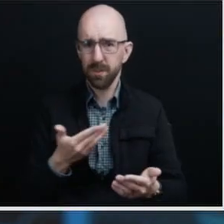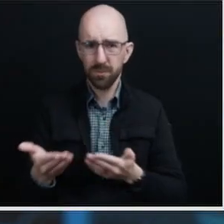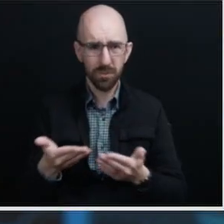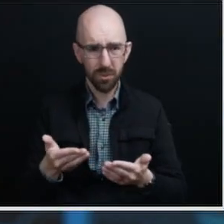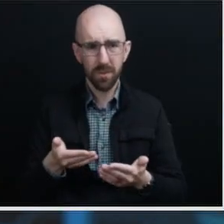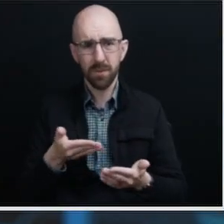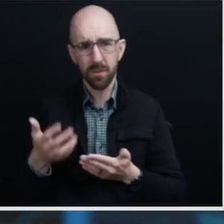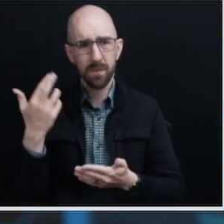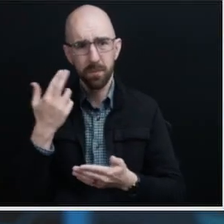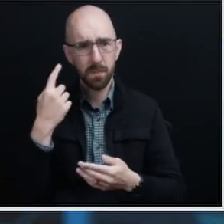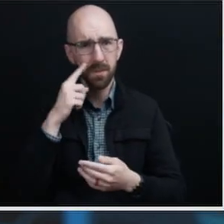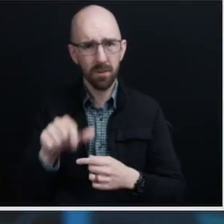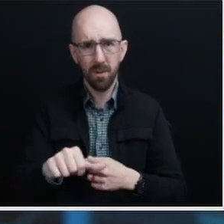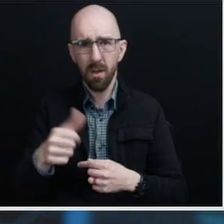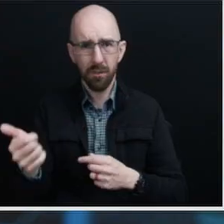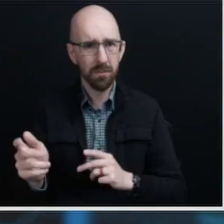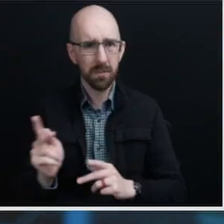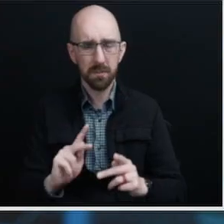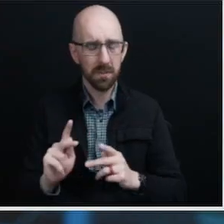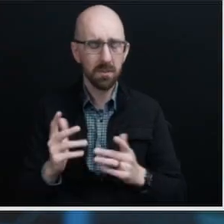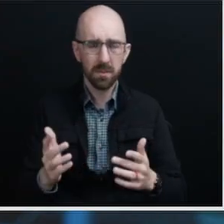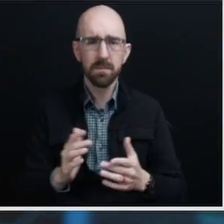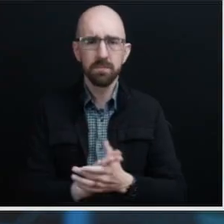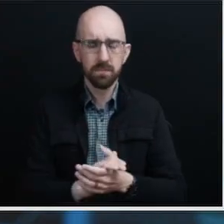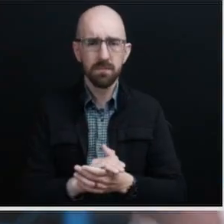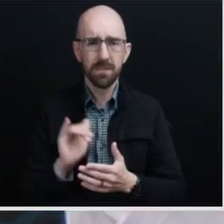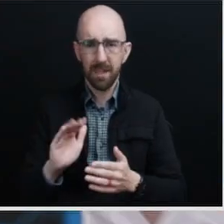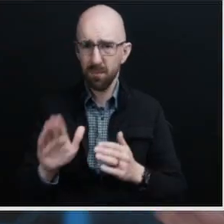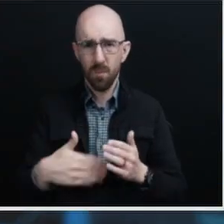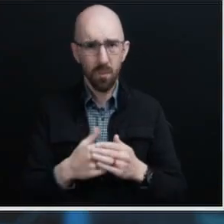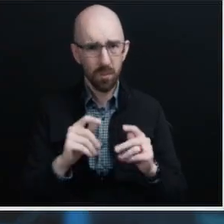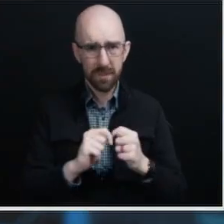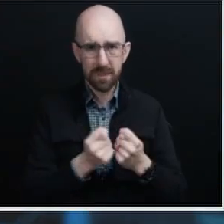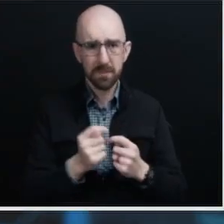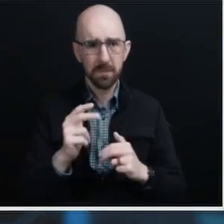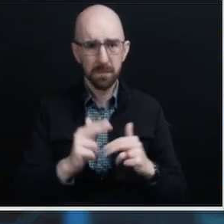others. Um, and that's what this entire team is built with, our navigators. That's why they show